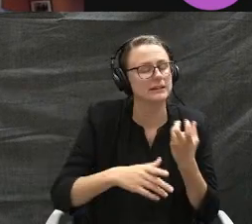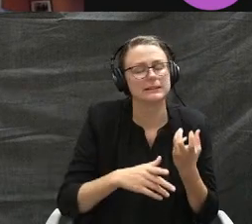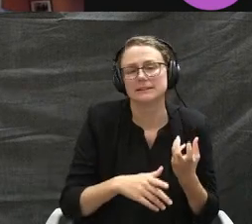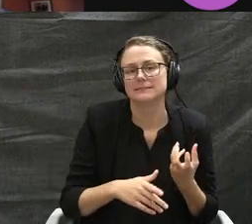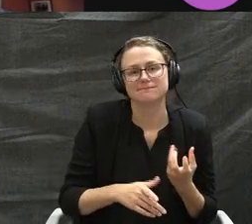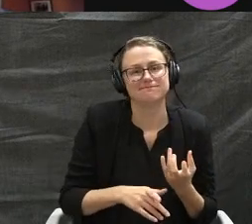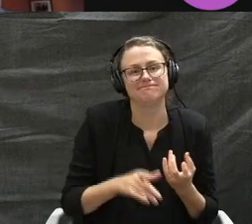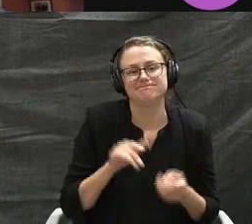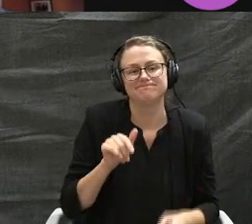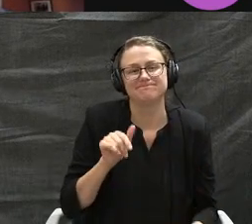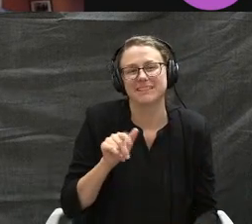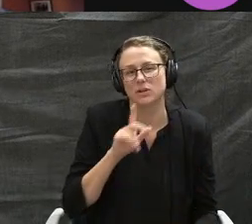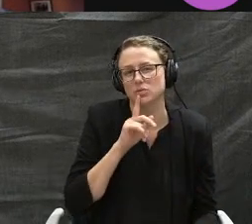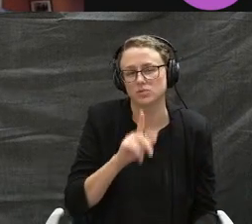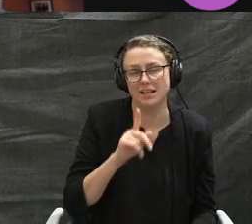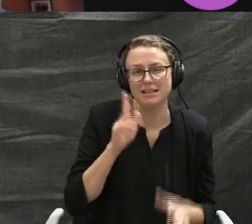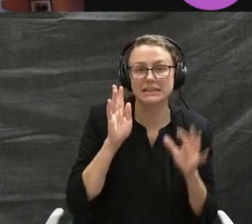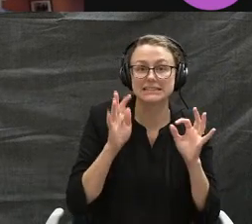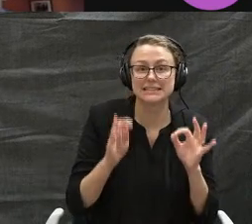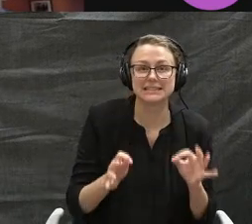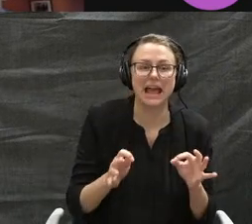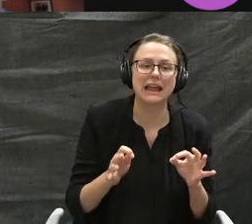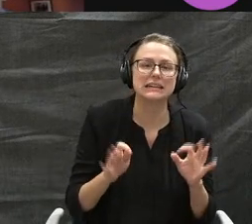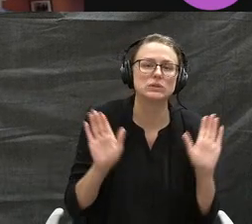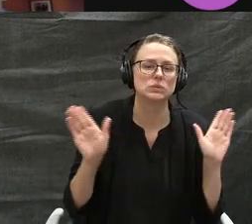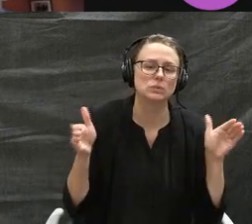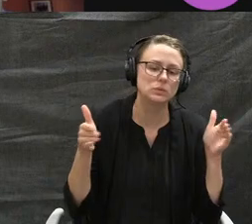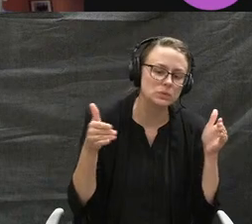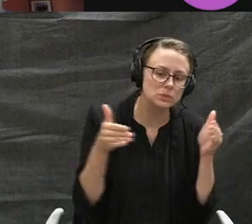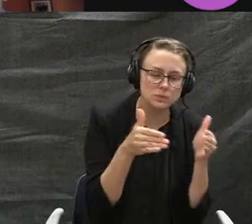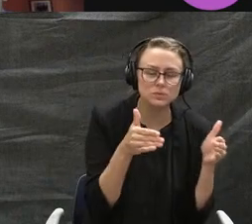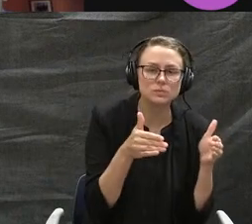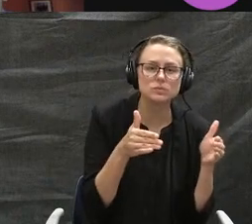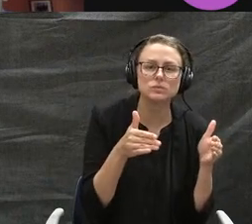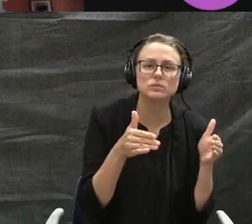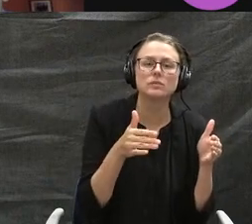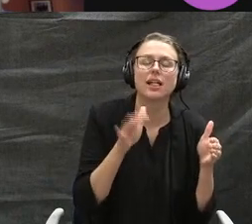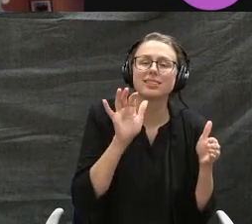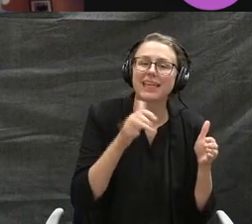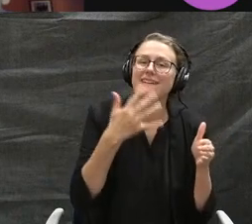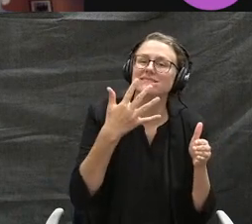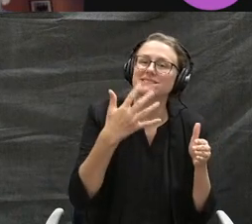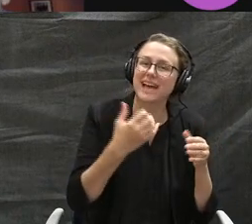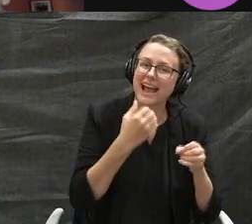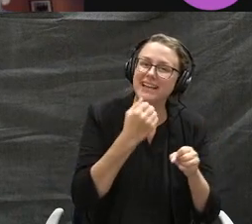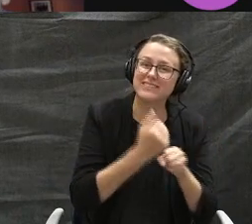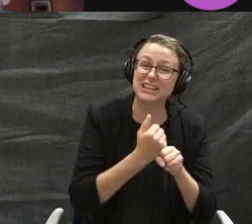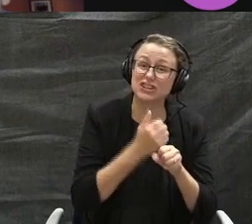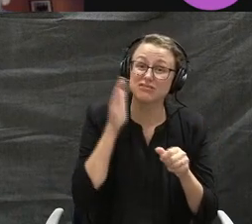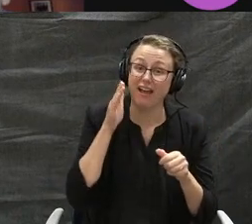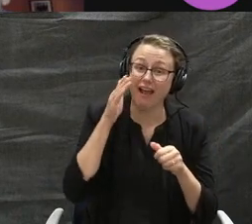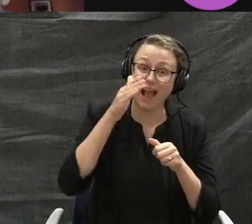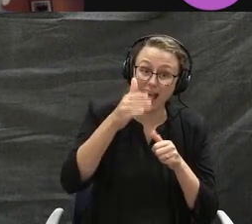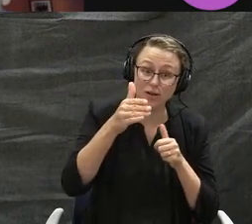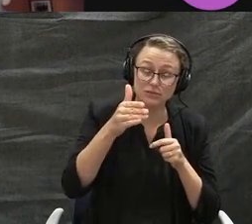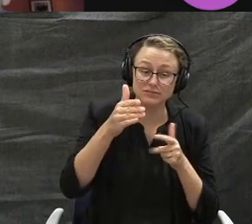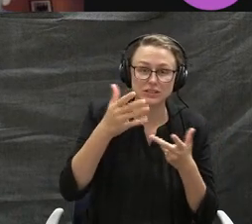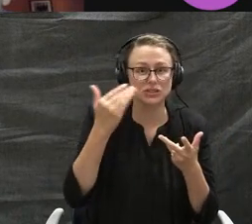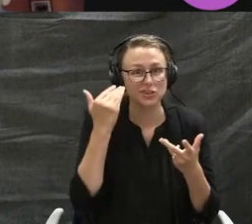You know it was it we really decided to kind of narrow the scope that projecting five years out, knowing with what we know